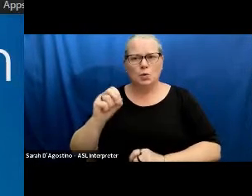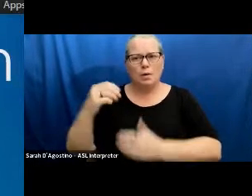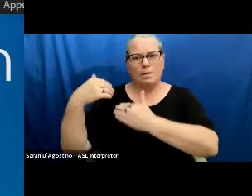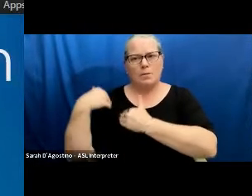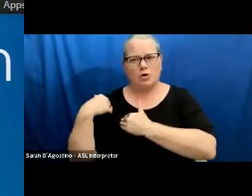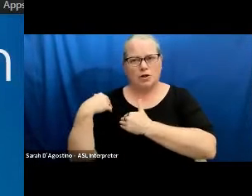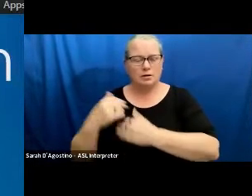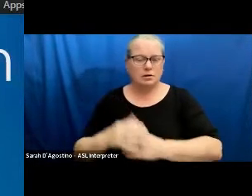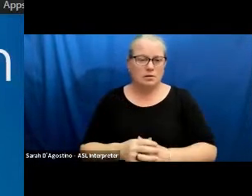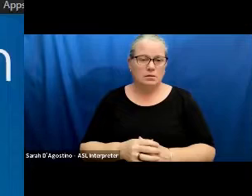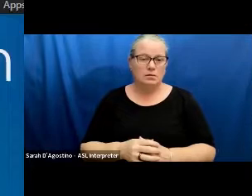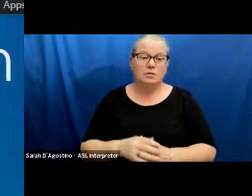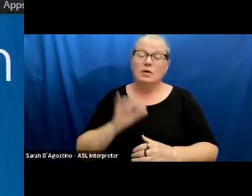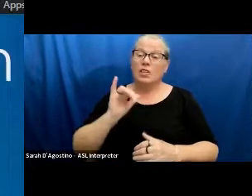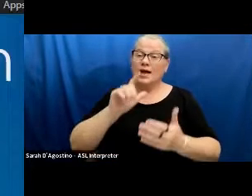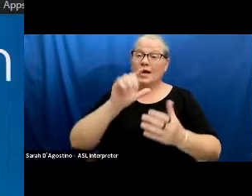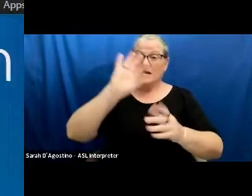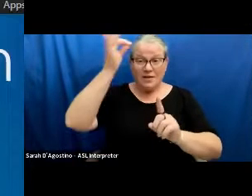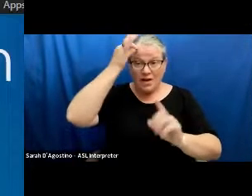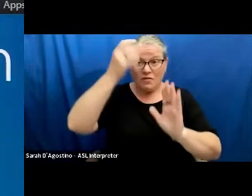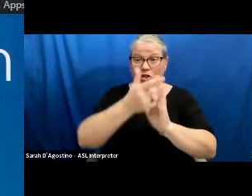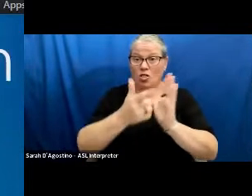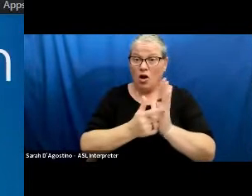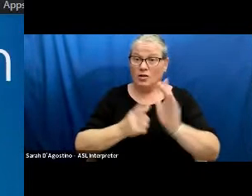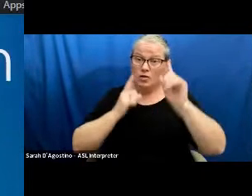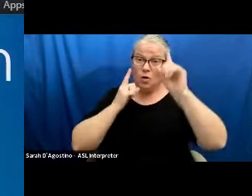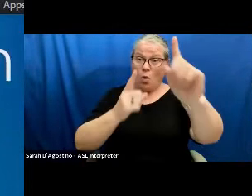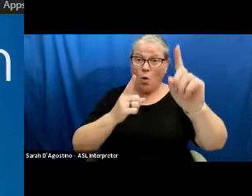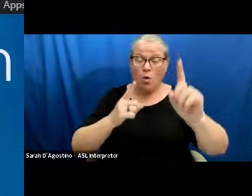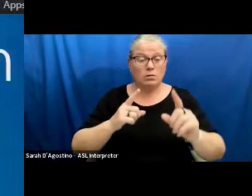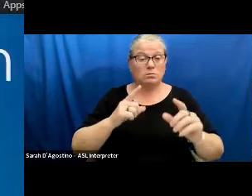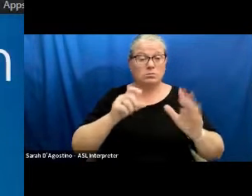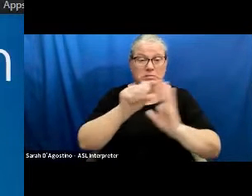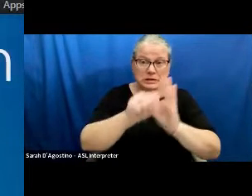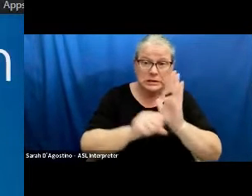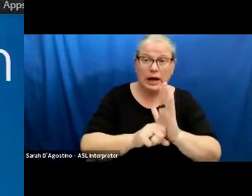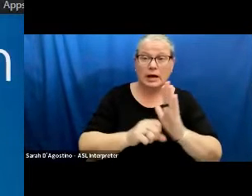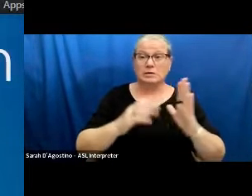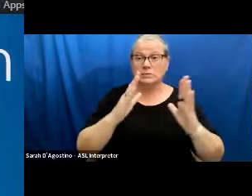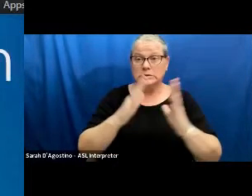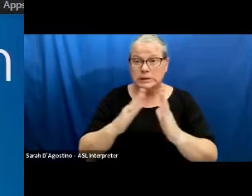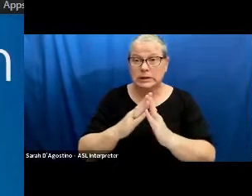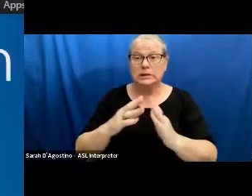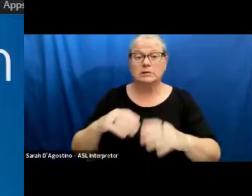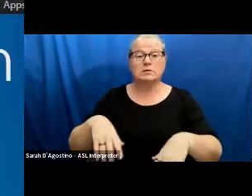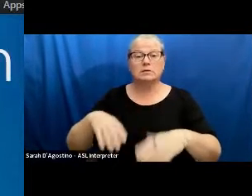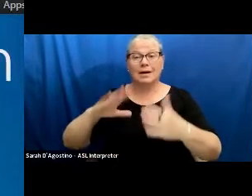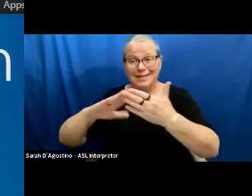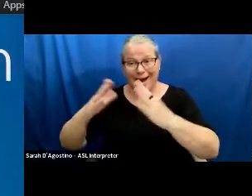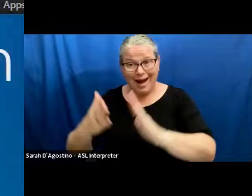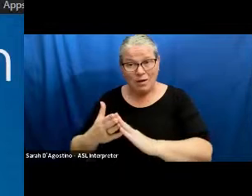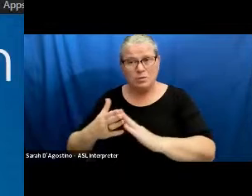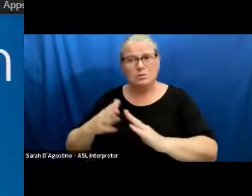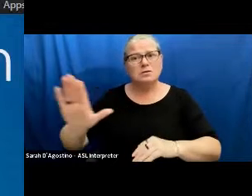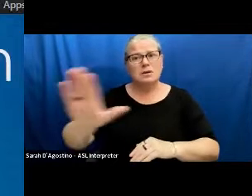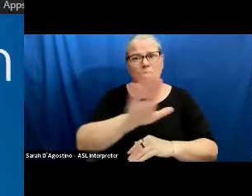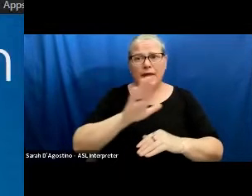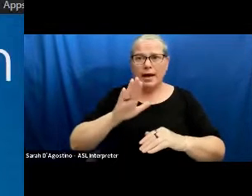states cities and towns to not only improve physical access for when voters come voters